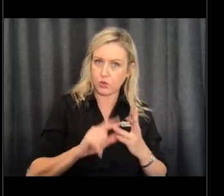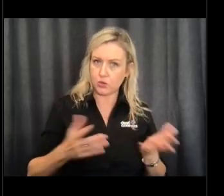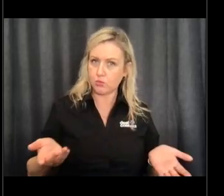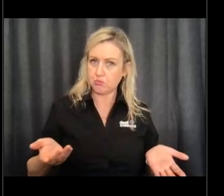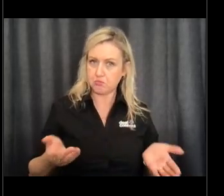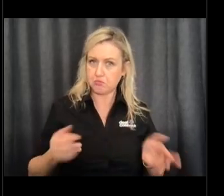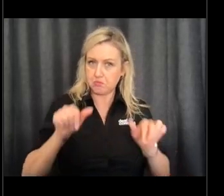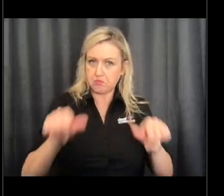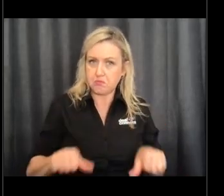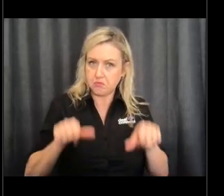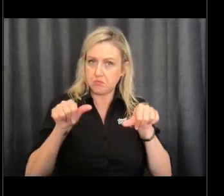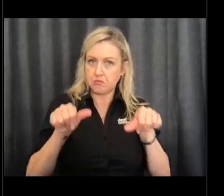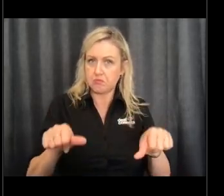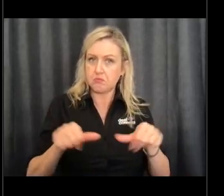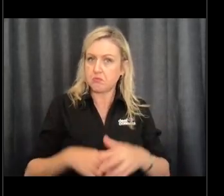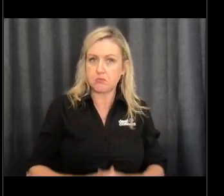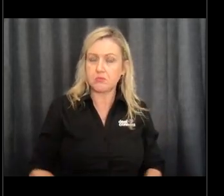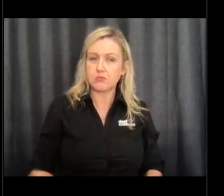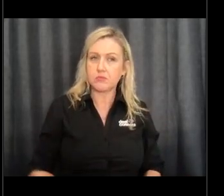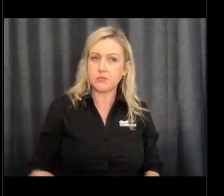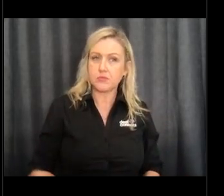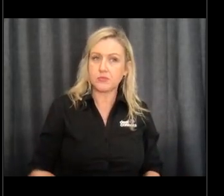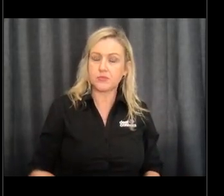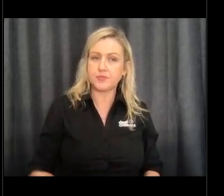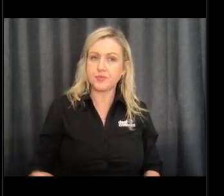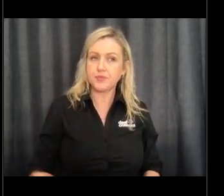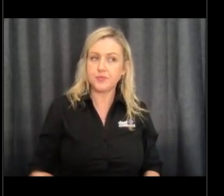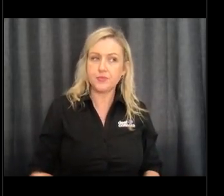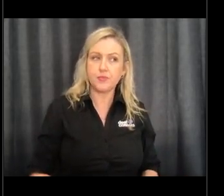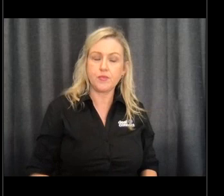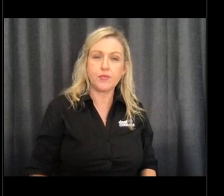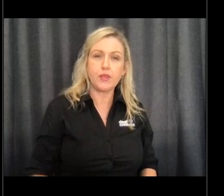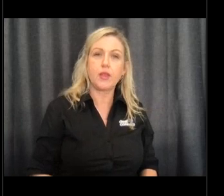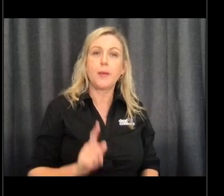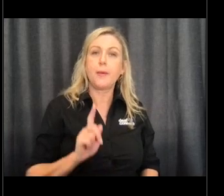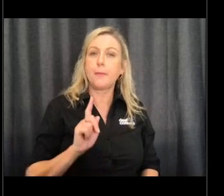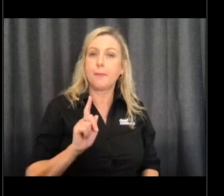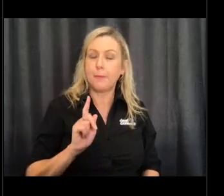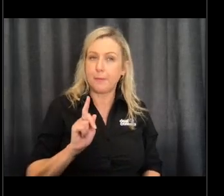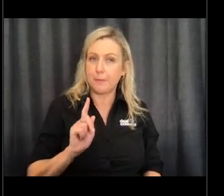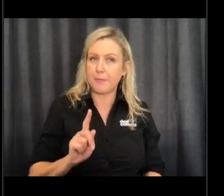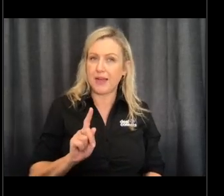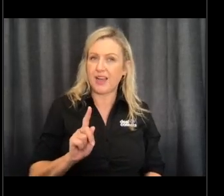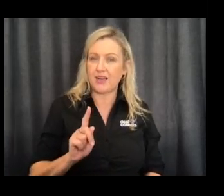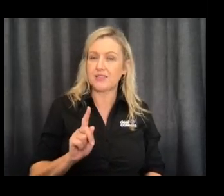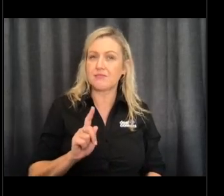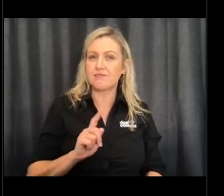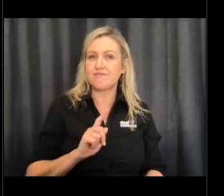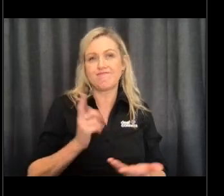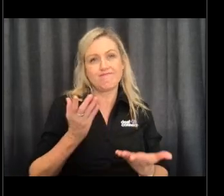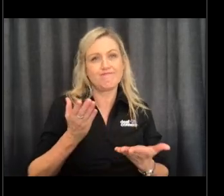There's probably not a lot but they're the factual independent discussions that we want